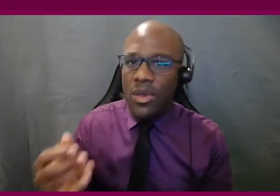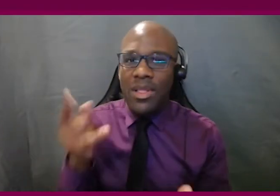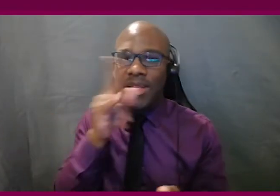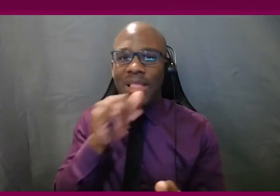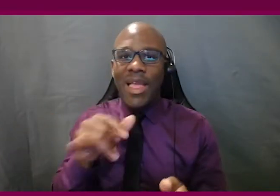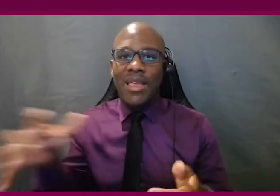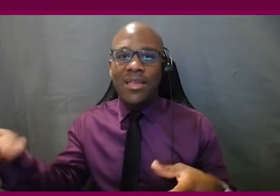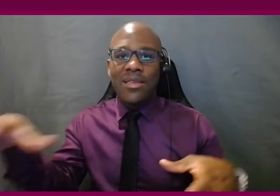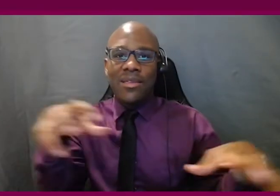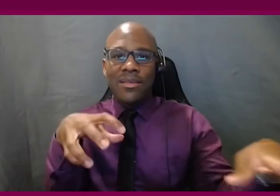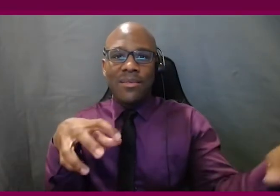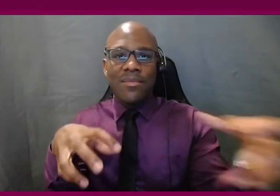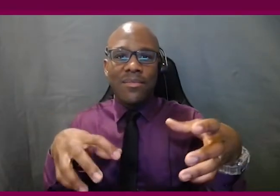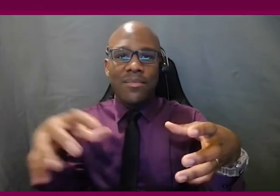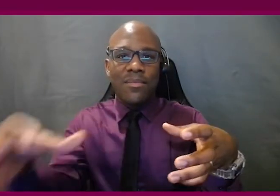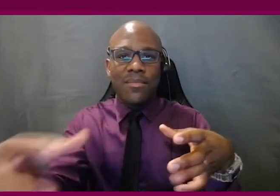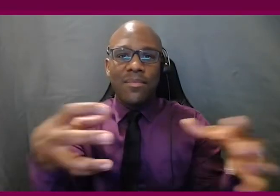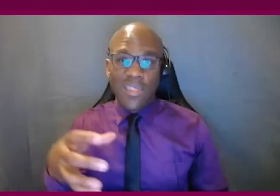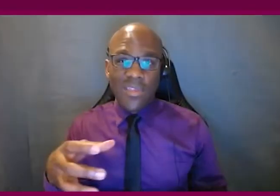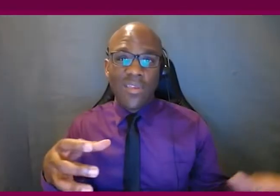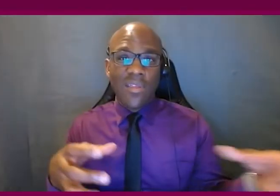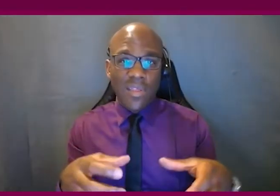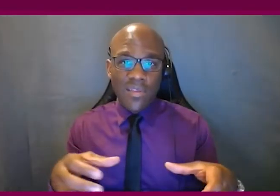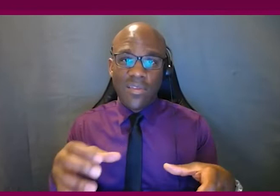narrative that speaks to disability culture.